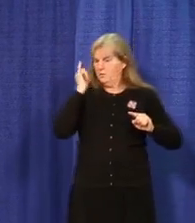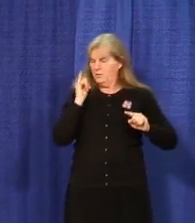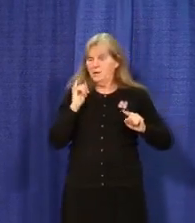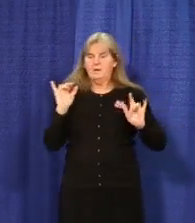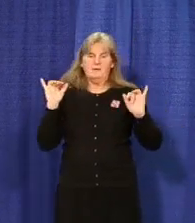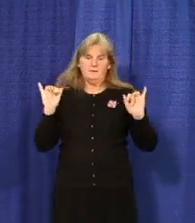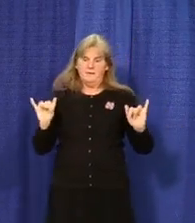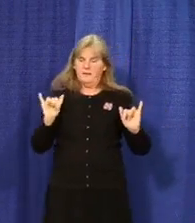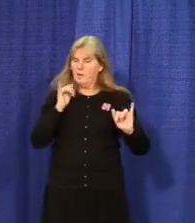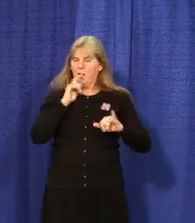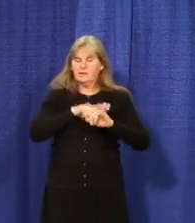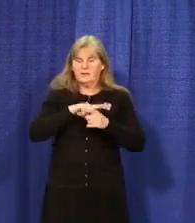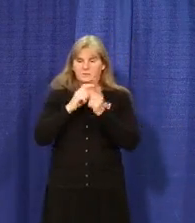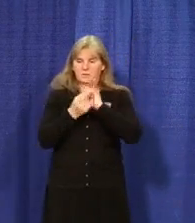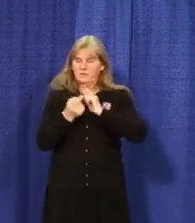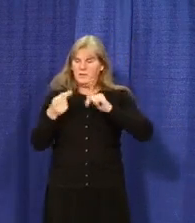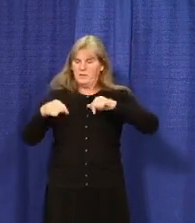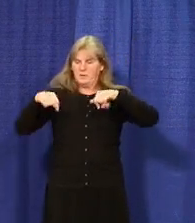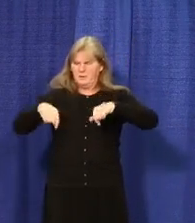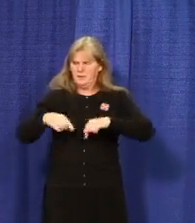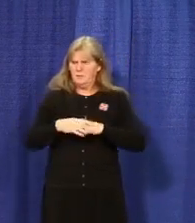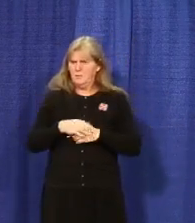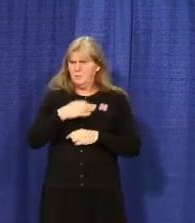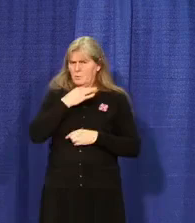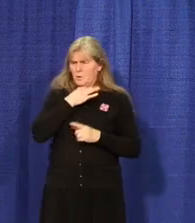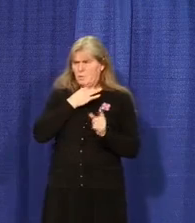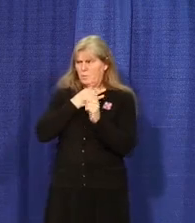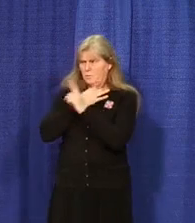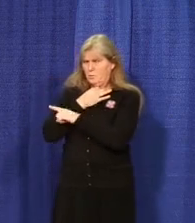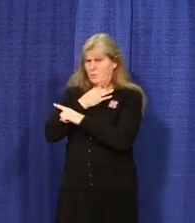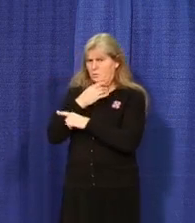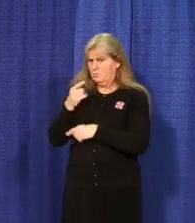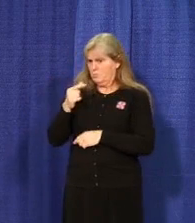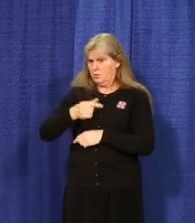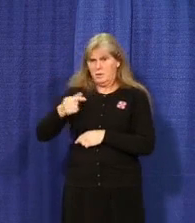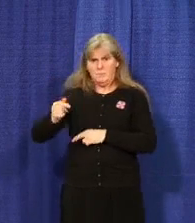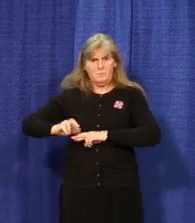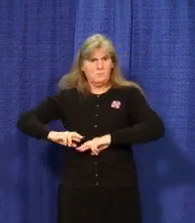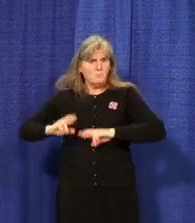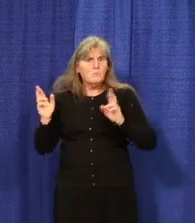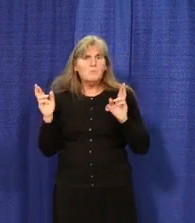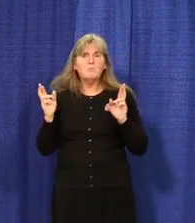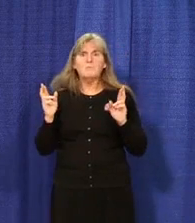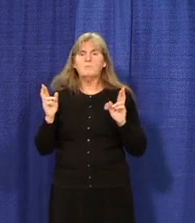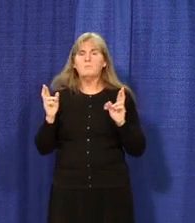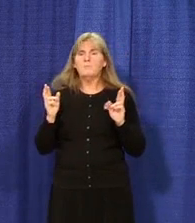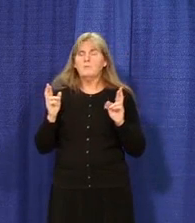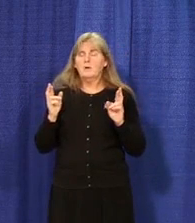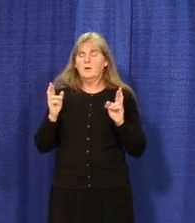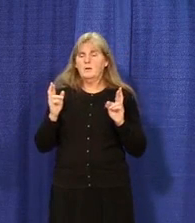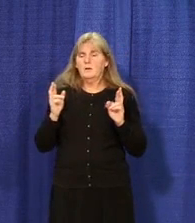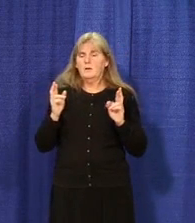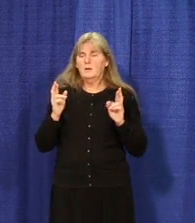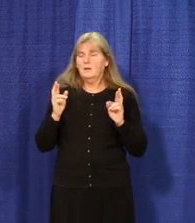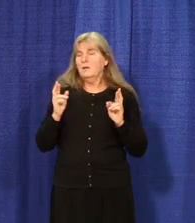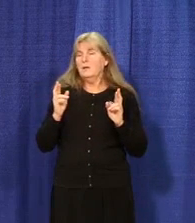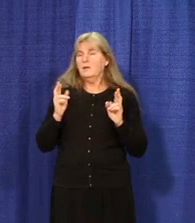squawks, I am curious if the premier things the government is prepared for, I guess, the headaches of dealing with the